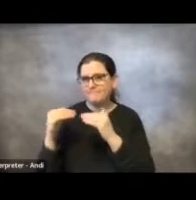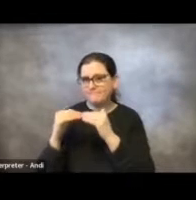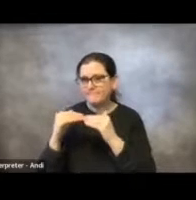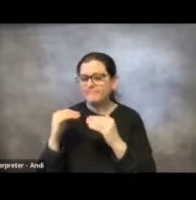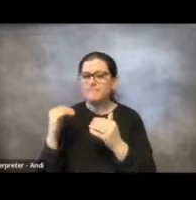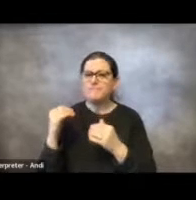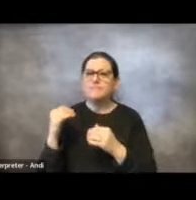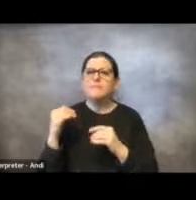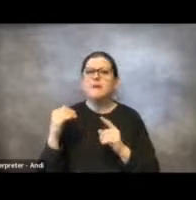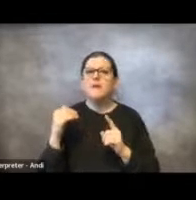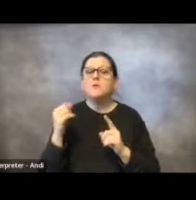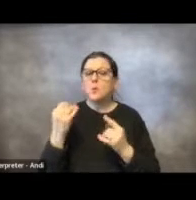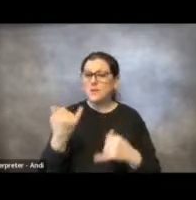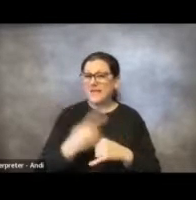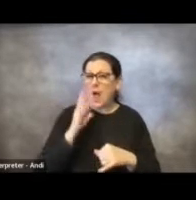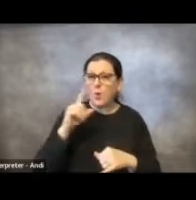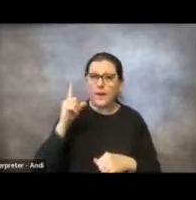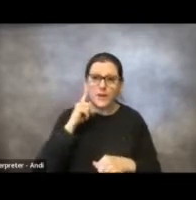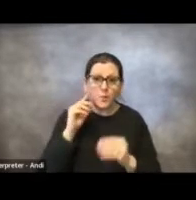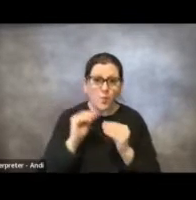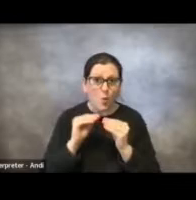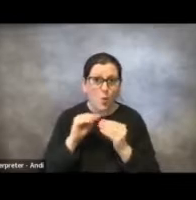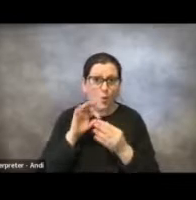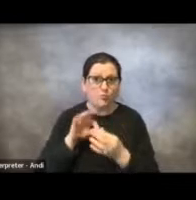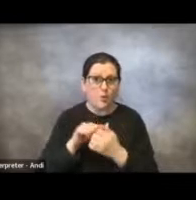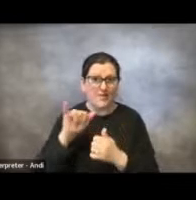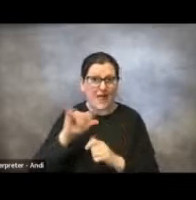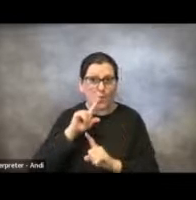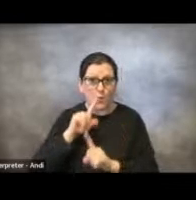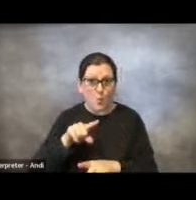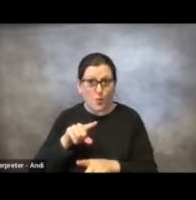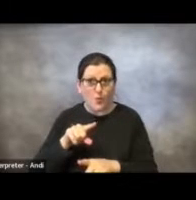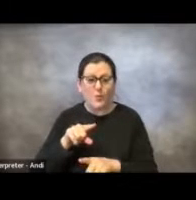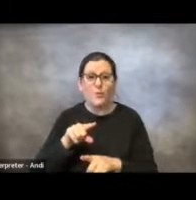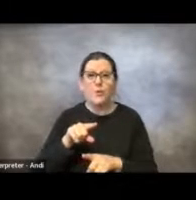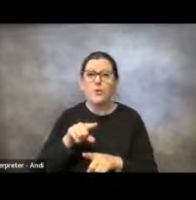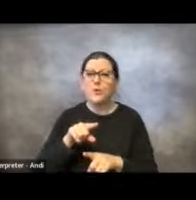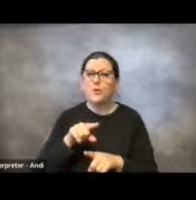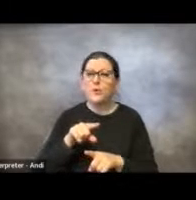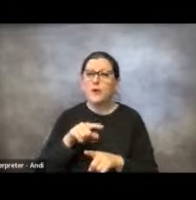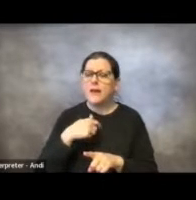a little bit more about this report. I'm not sure if Megan